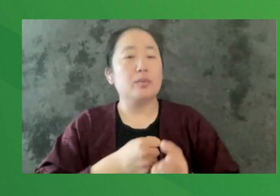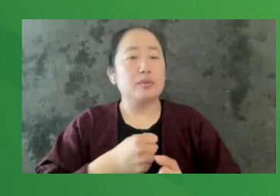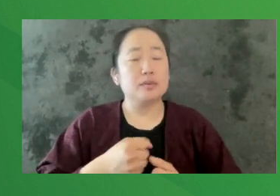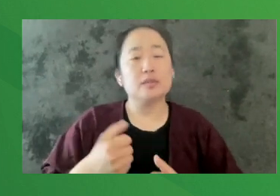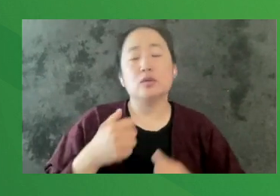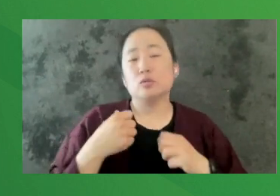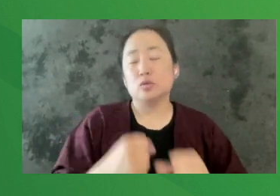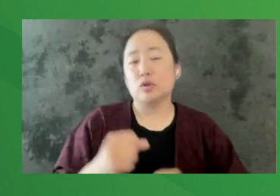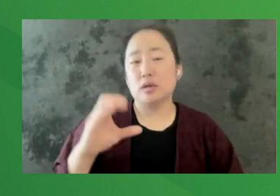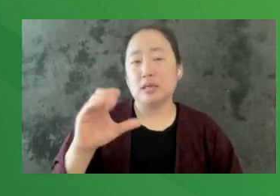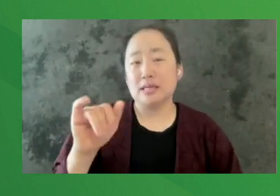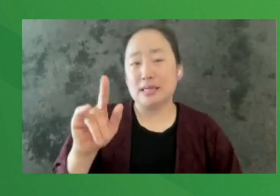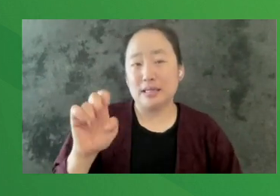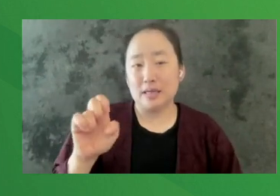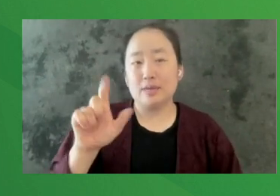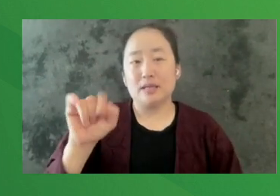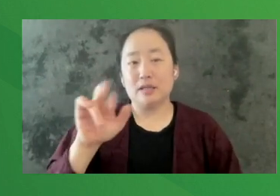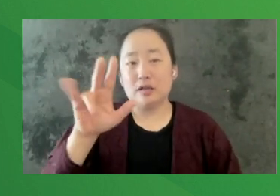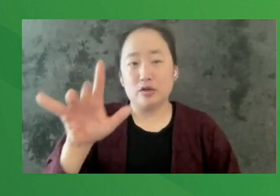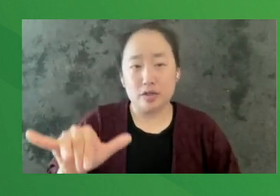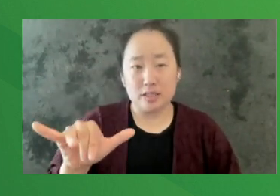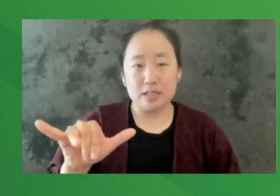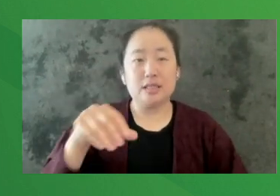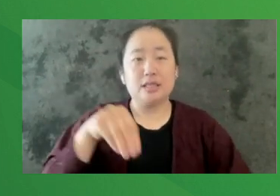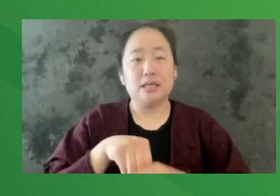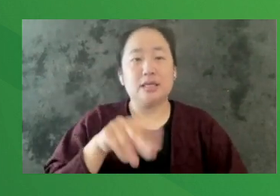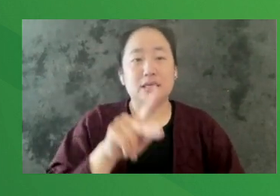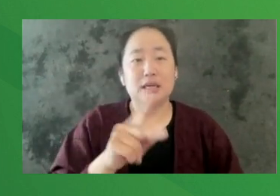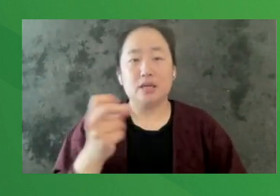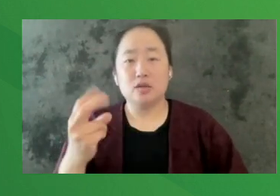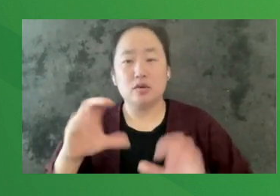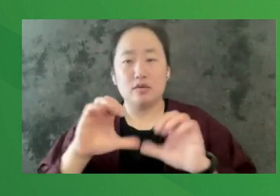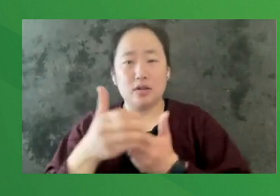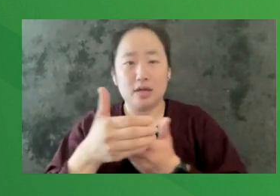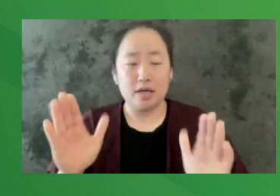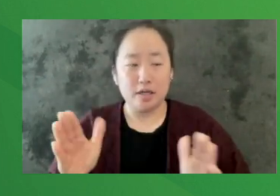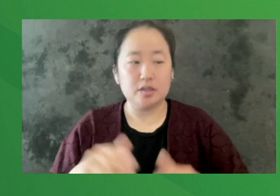K-12 classrooms. Protecting understanding and nurturing life on a sustainable planet